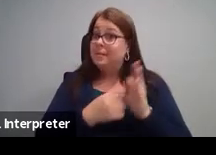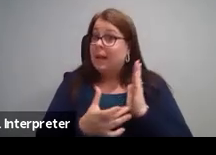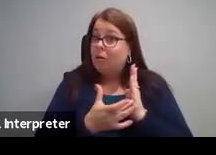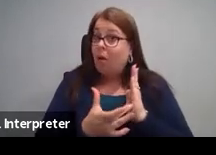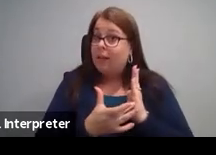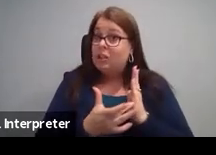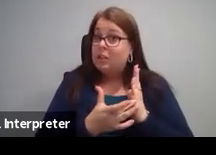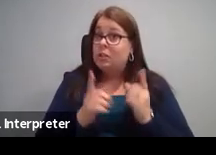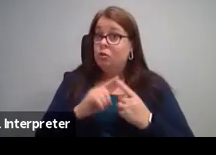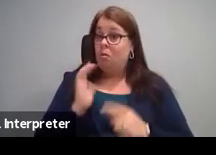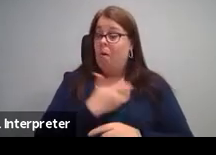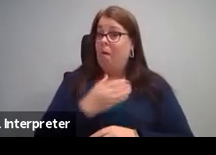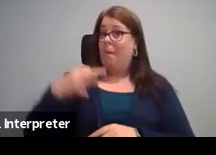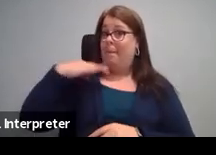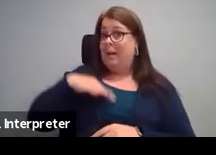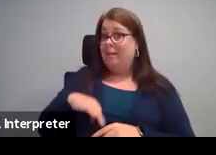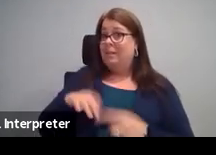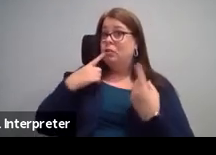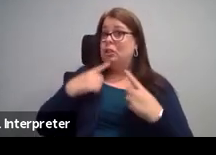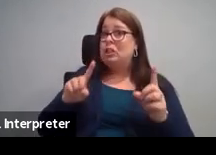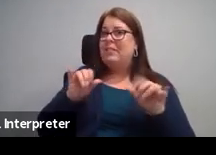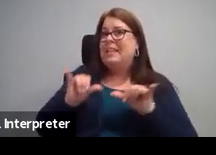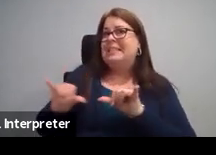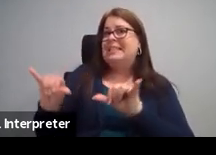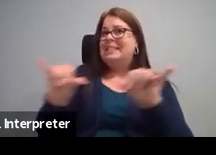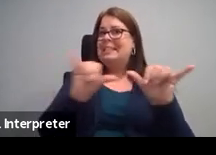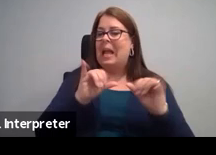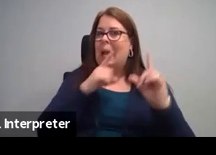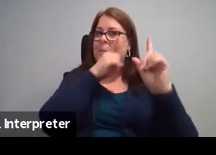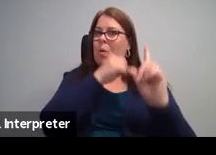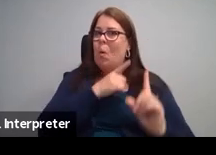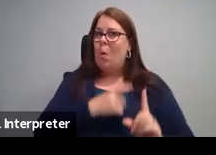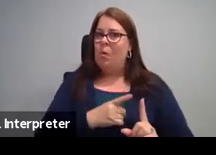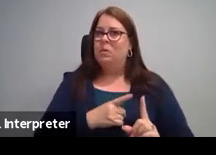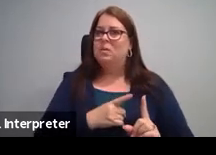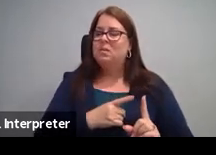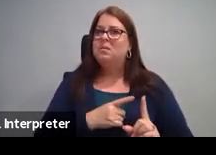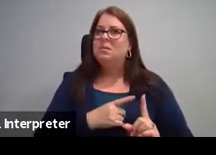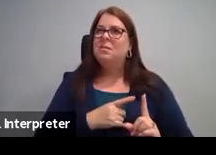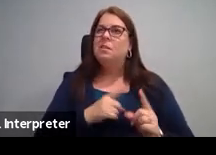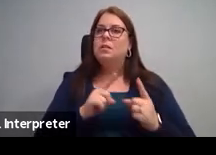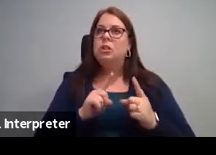Laurie Arnold: Achieve some of the same goals. What, what could we actually do to leveraging technology to do some of these same types of activities.